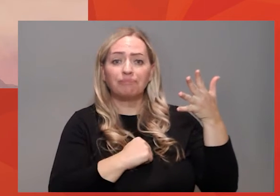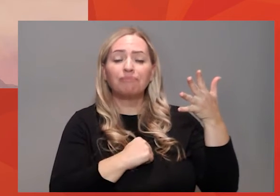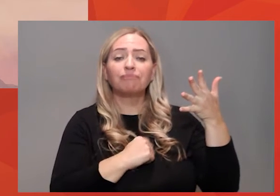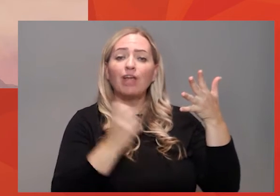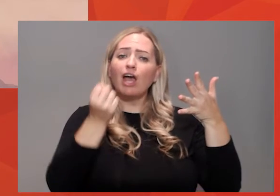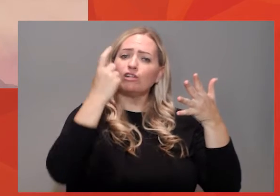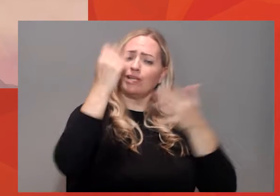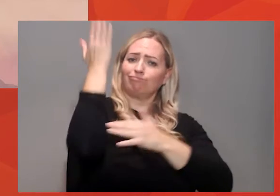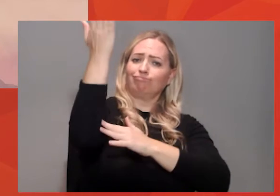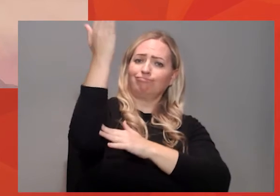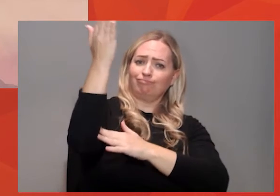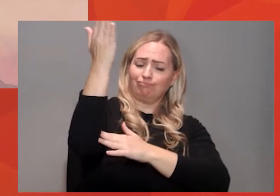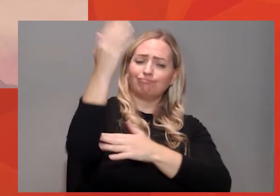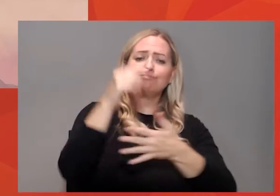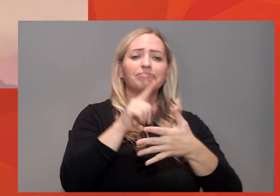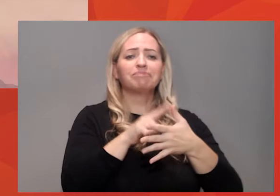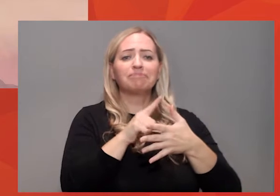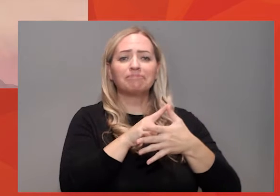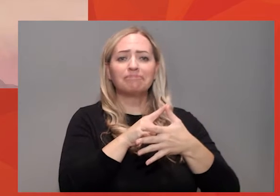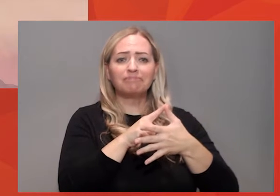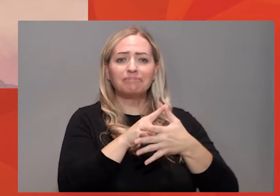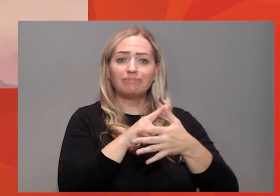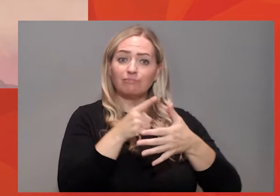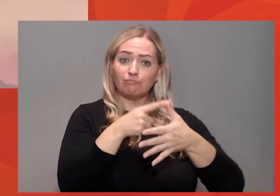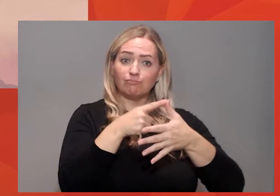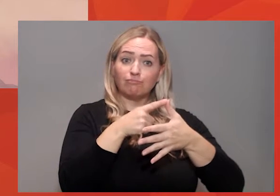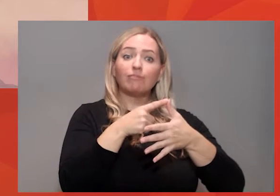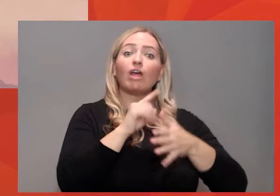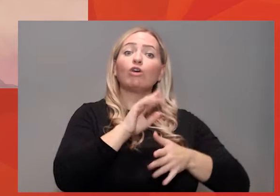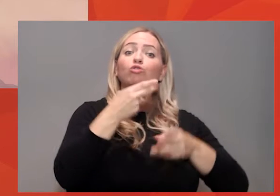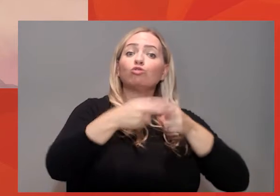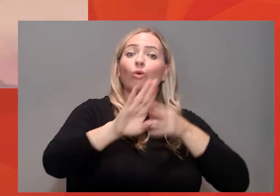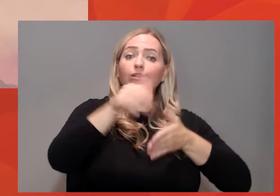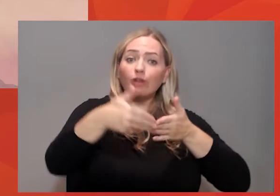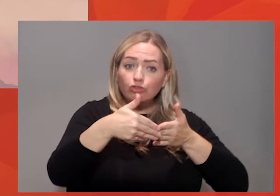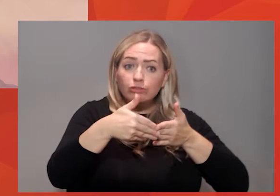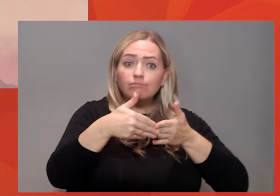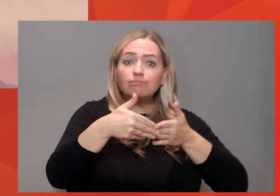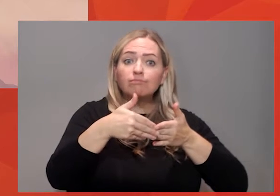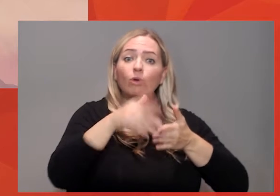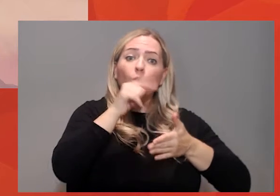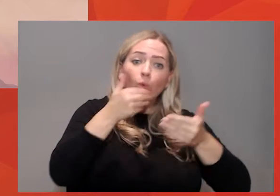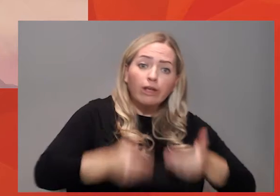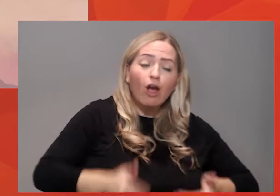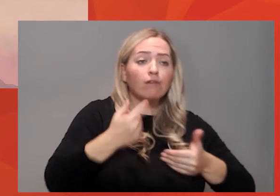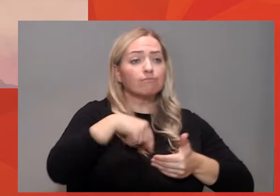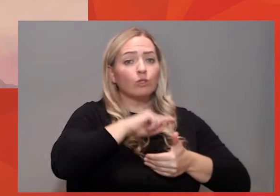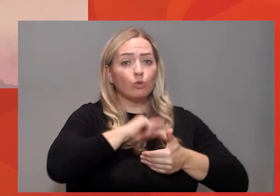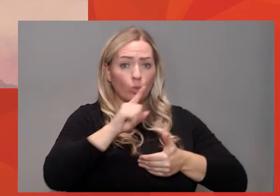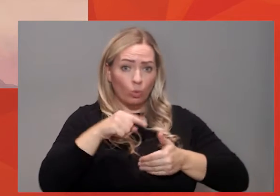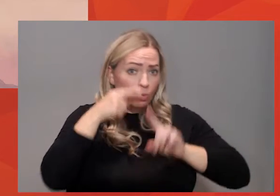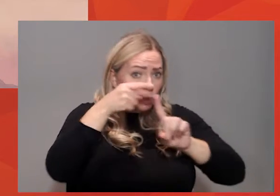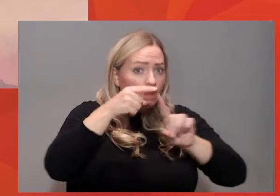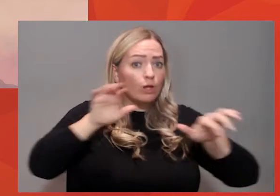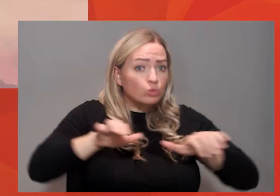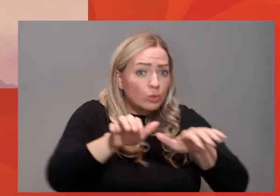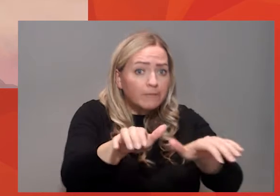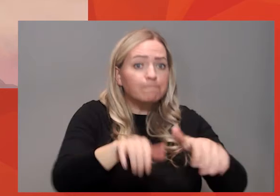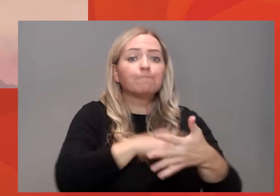to understand what we'll speak today about. First part will be about the short introduction about who we are and what we are doing.